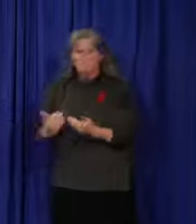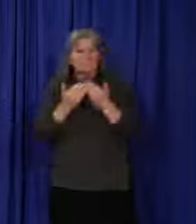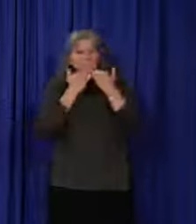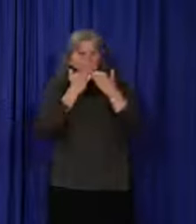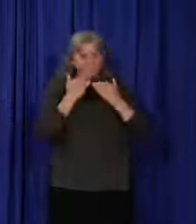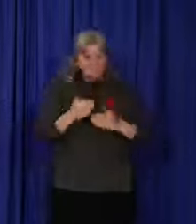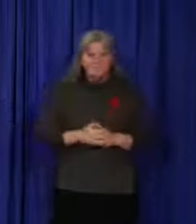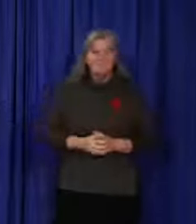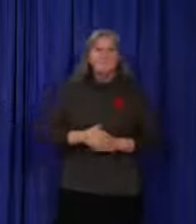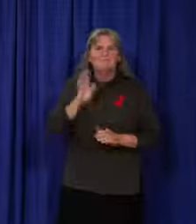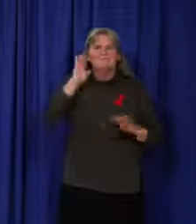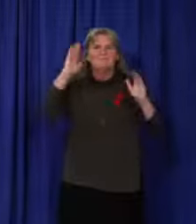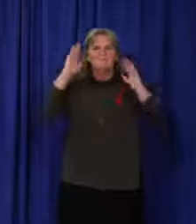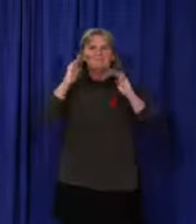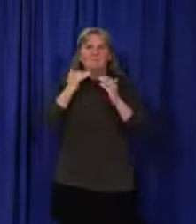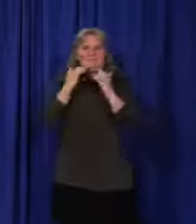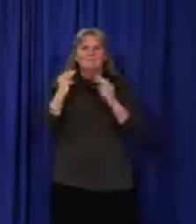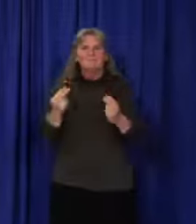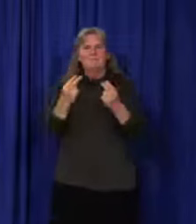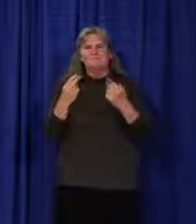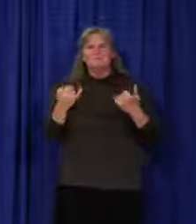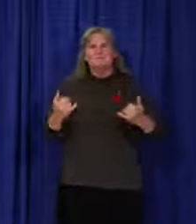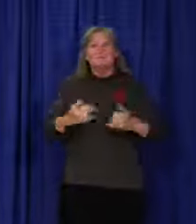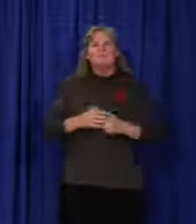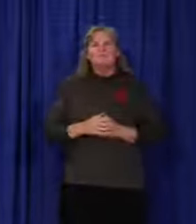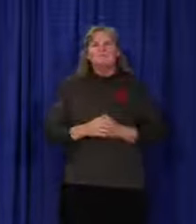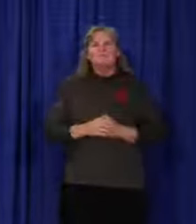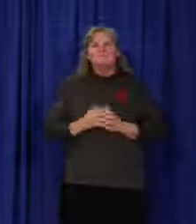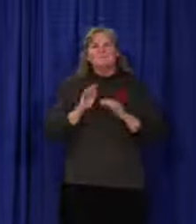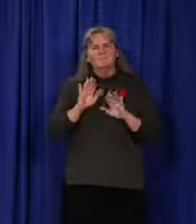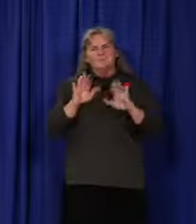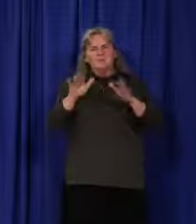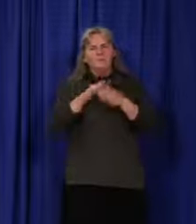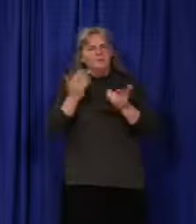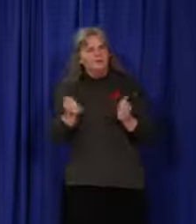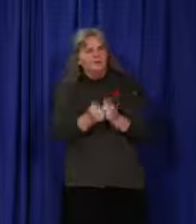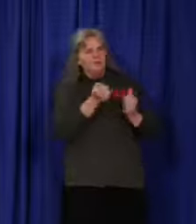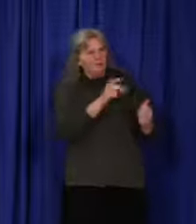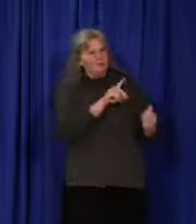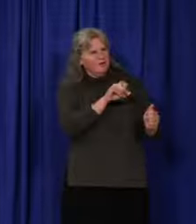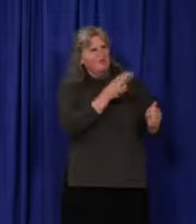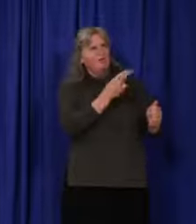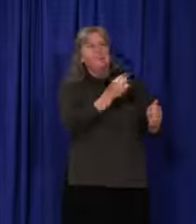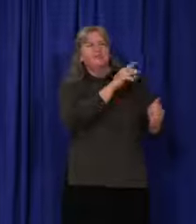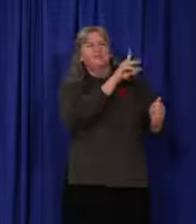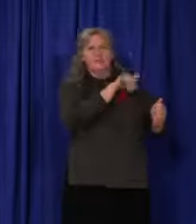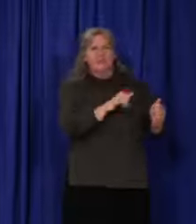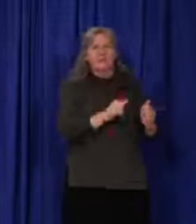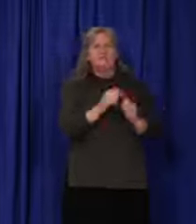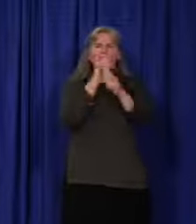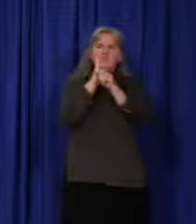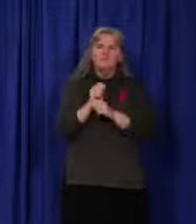still seeing a few transiting vehicles in parts of our